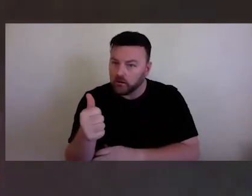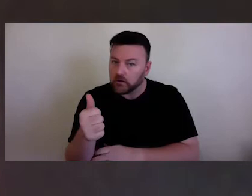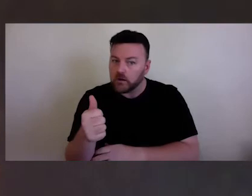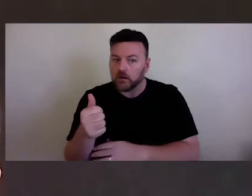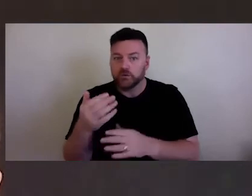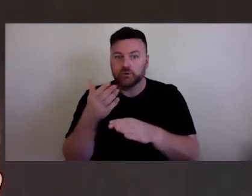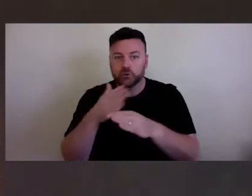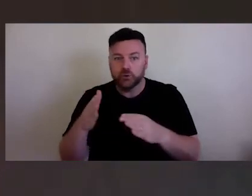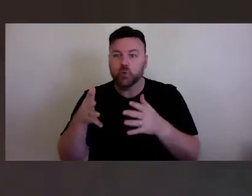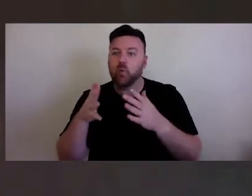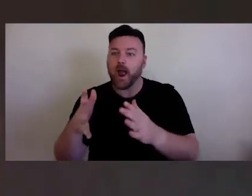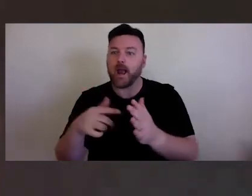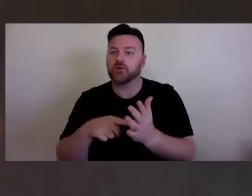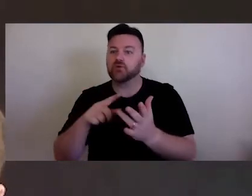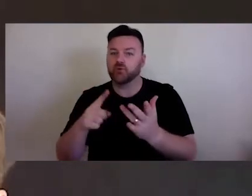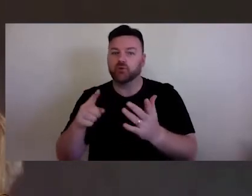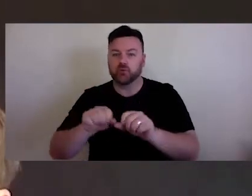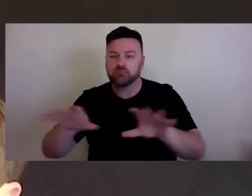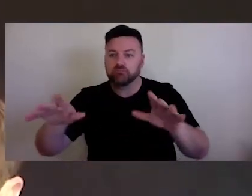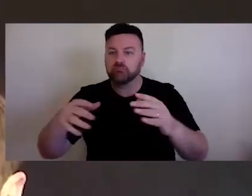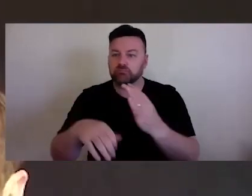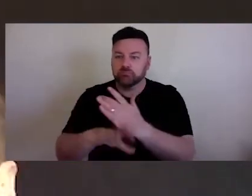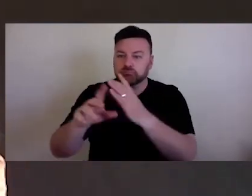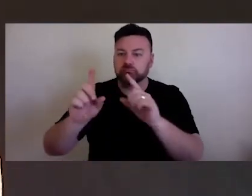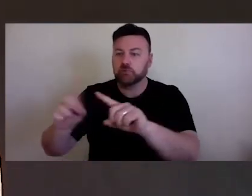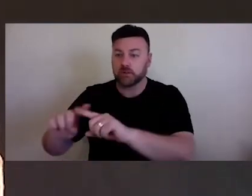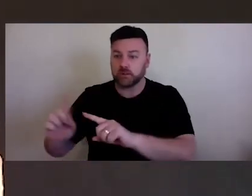across, but now we are - we might be interested or might have already